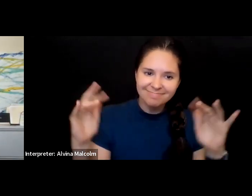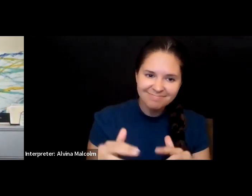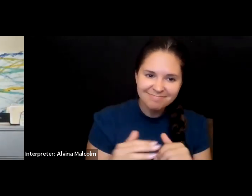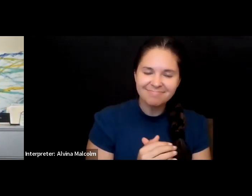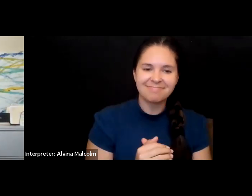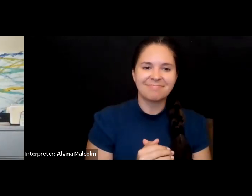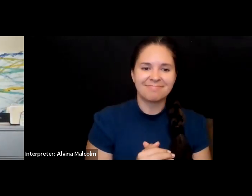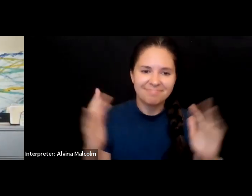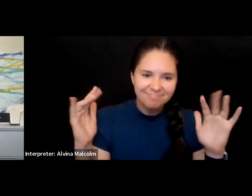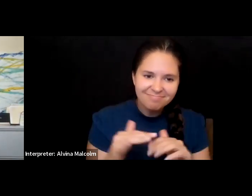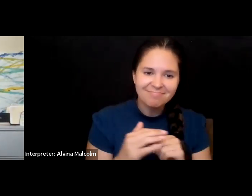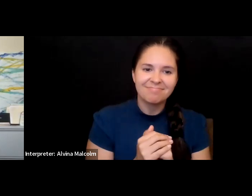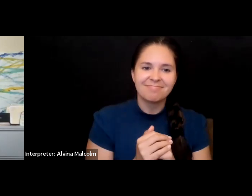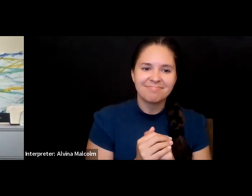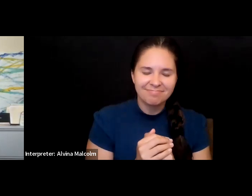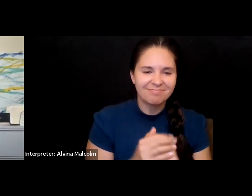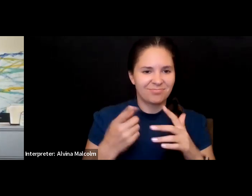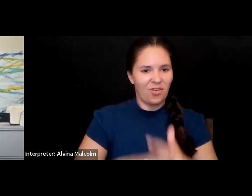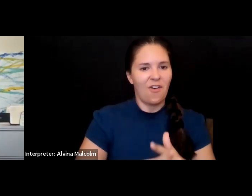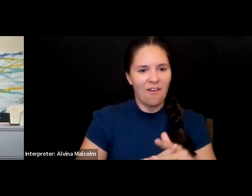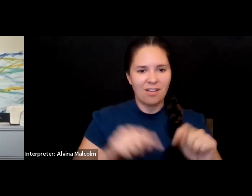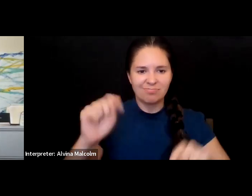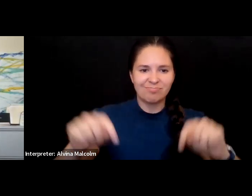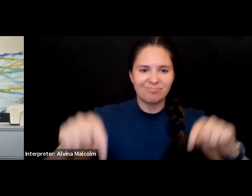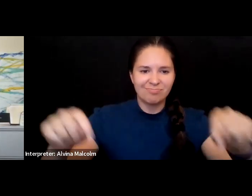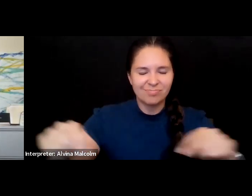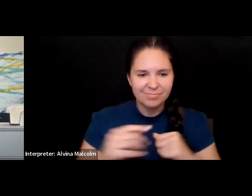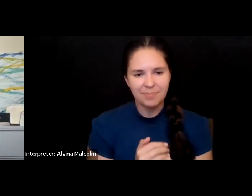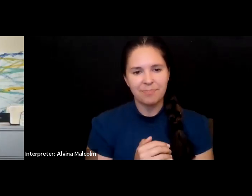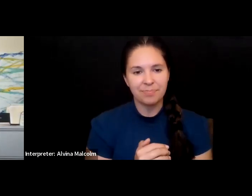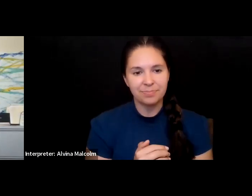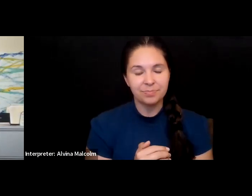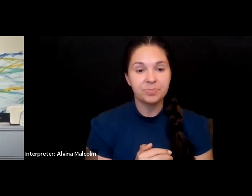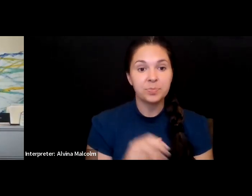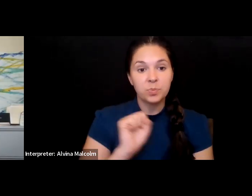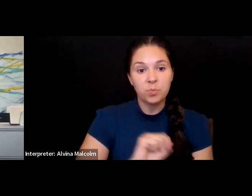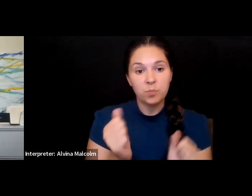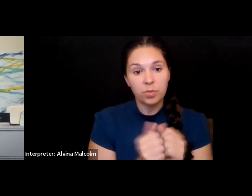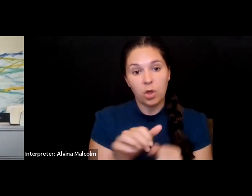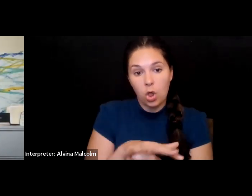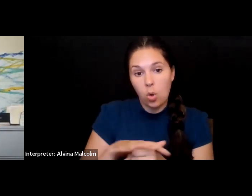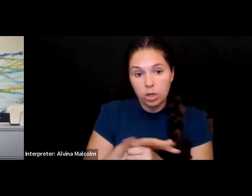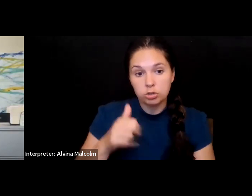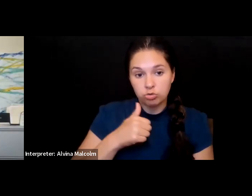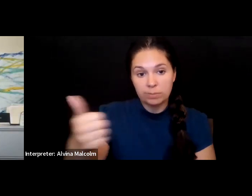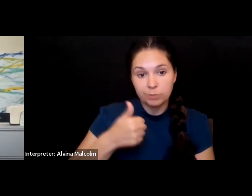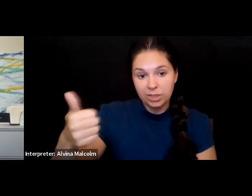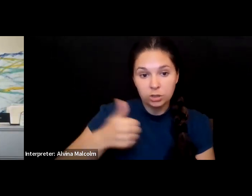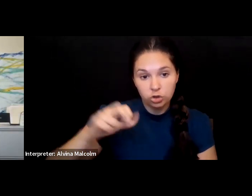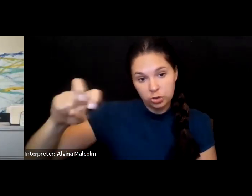was impacting our community and so we started seeing virtual gatherings